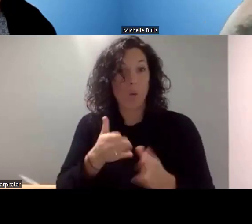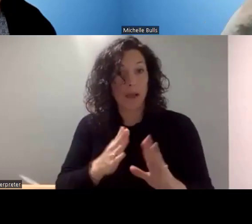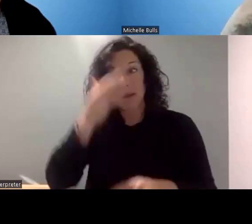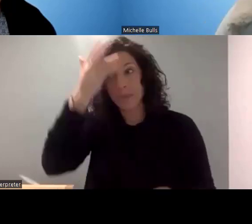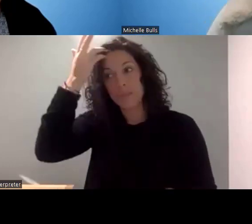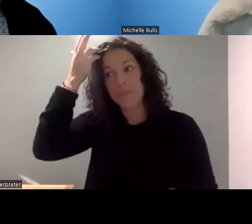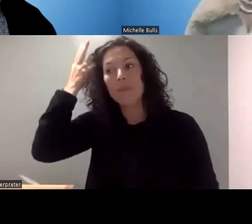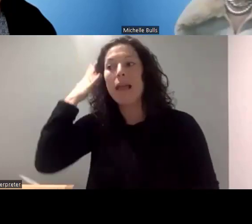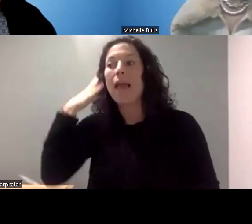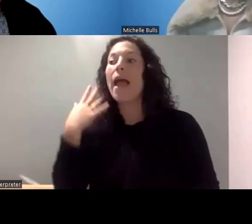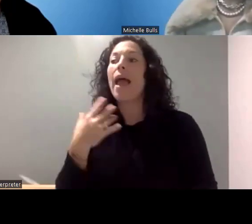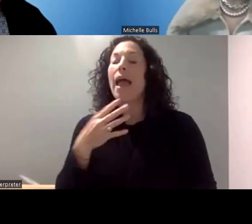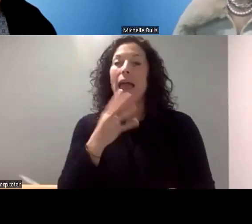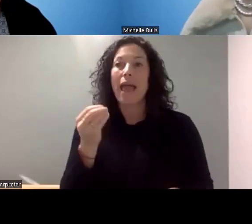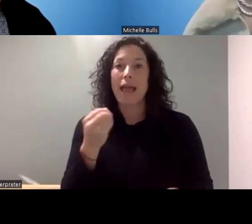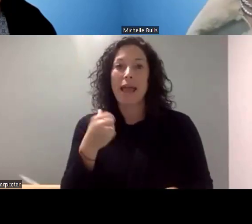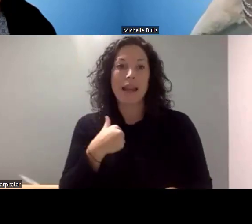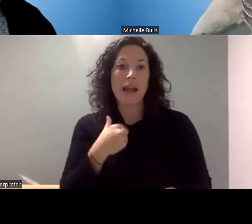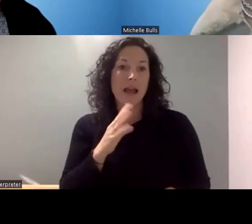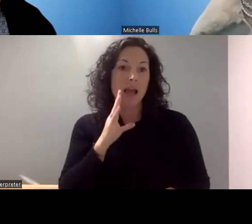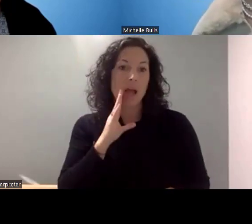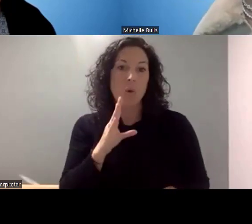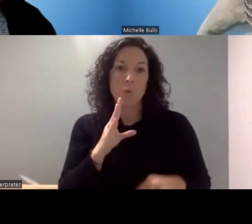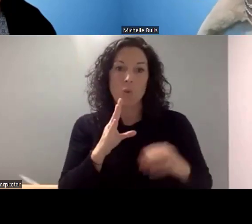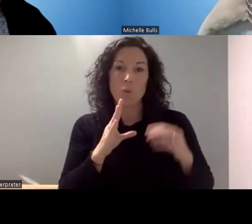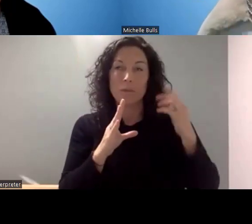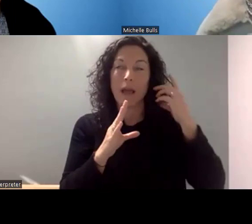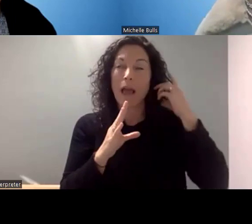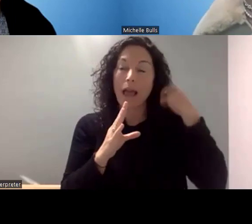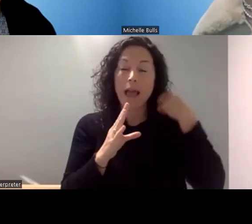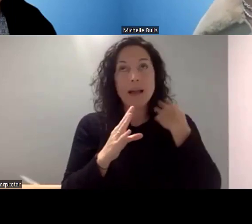And I would like to think that even institutes and centers